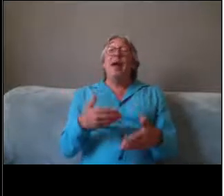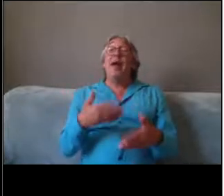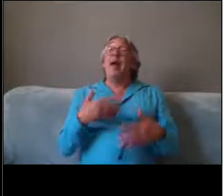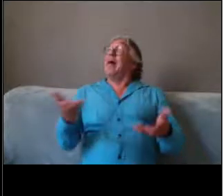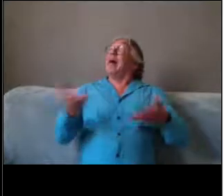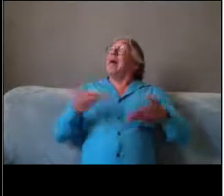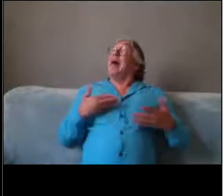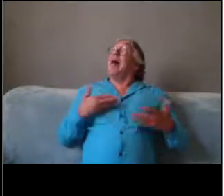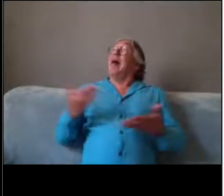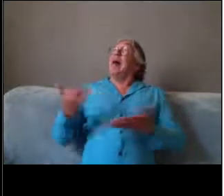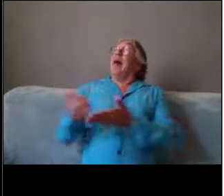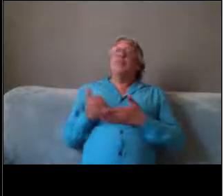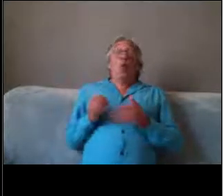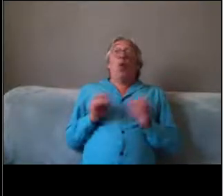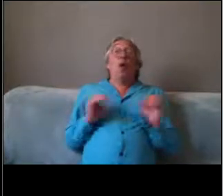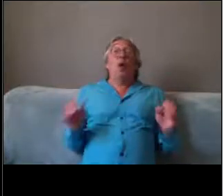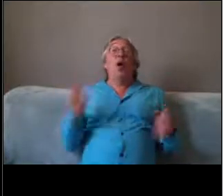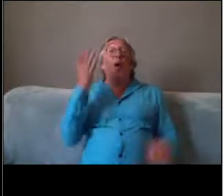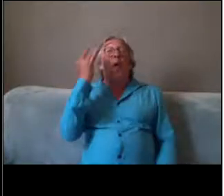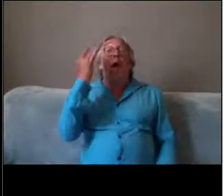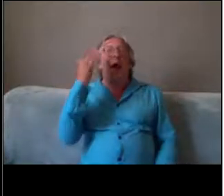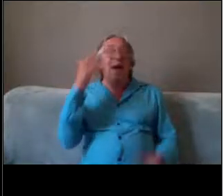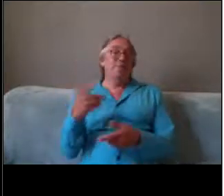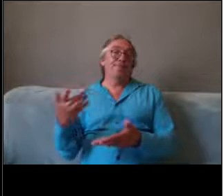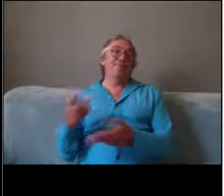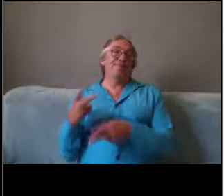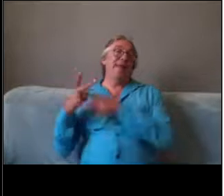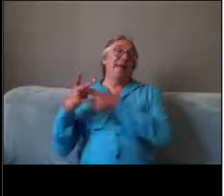From this survey we have 29% of the respondents